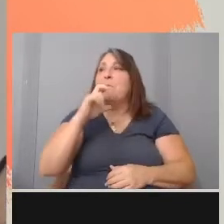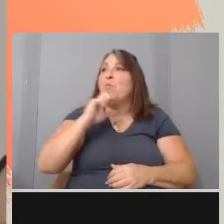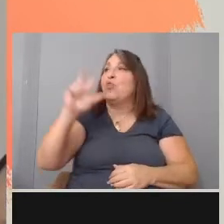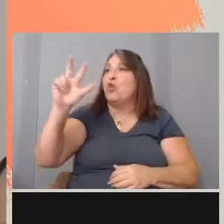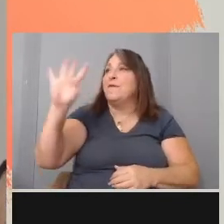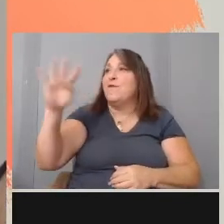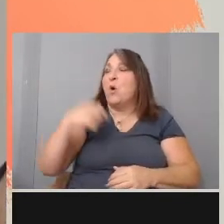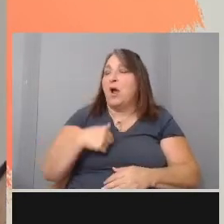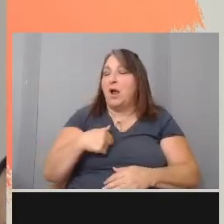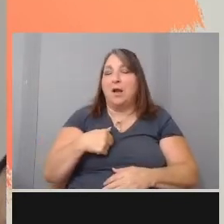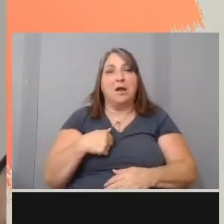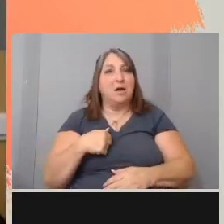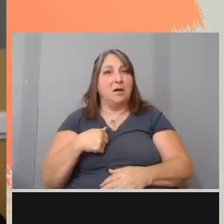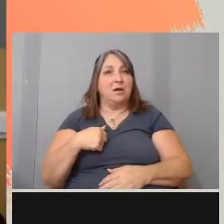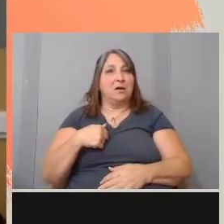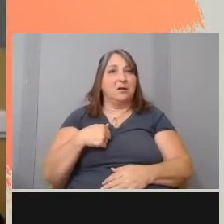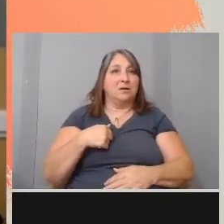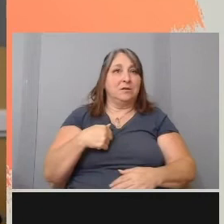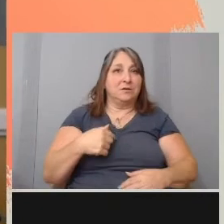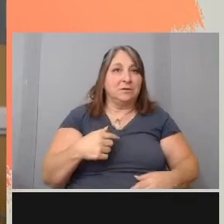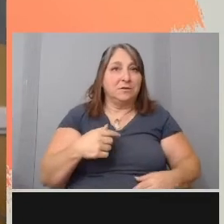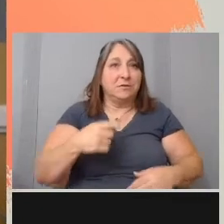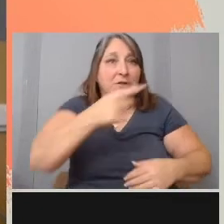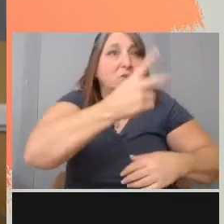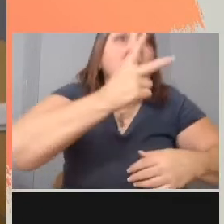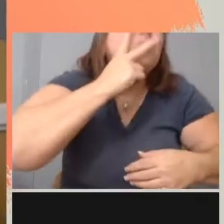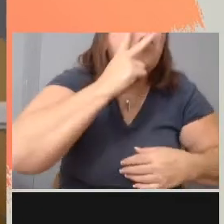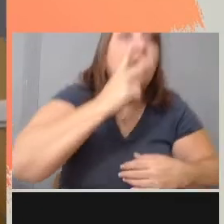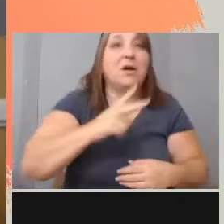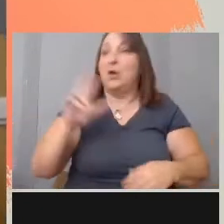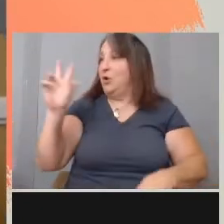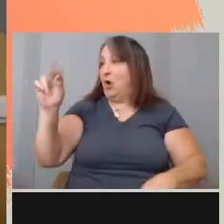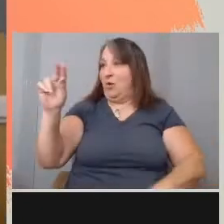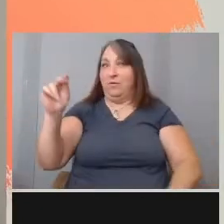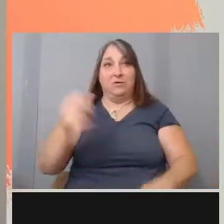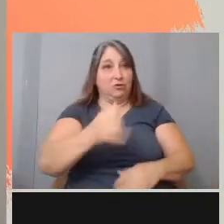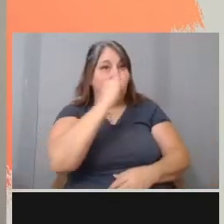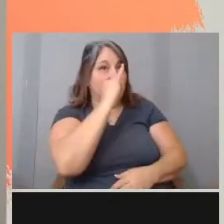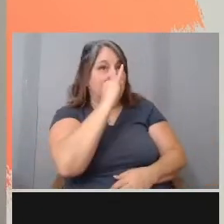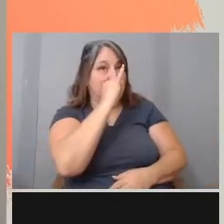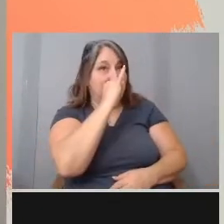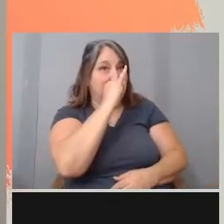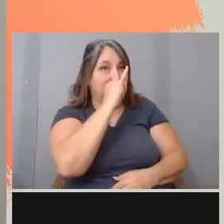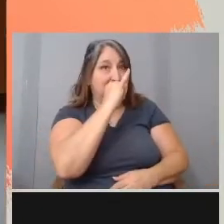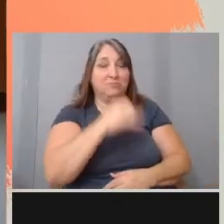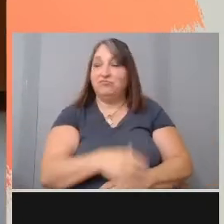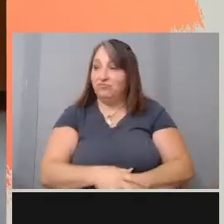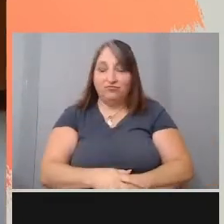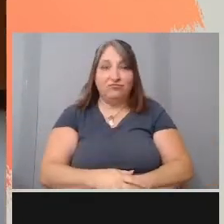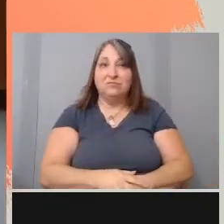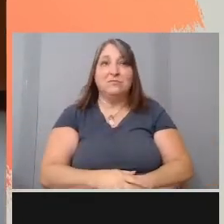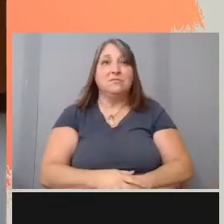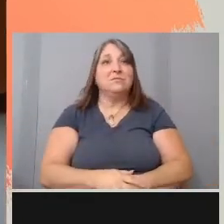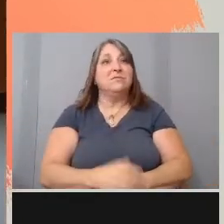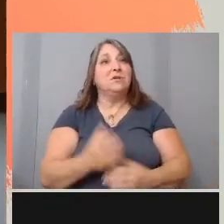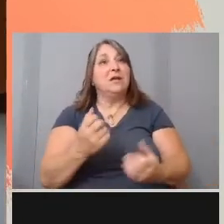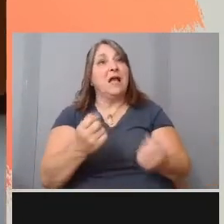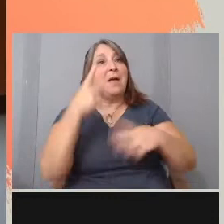34. Do you smoke? No. Drink? No. And how many times have you been pregnant?